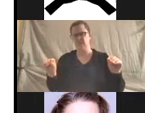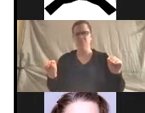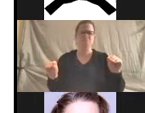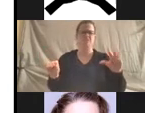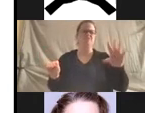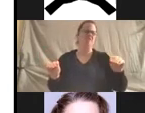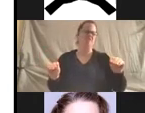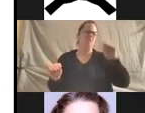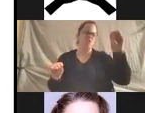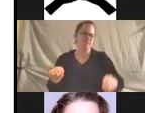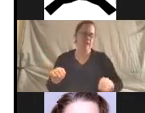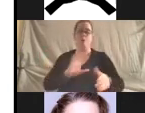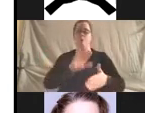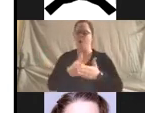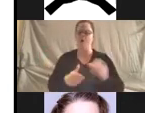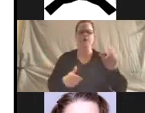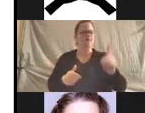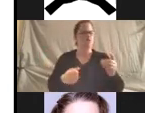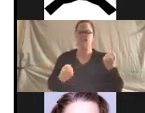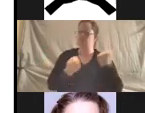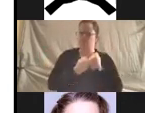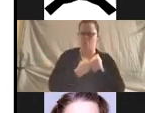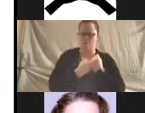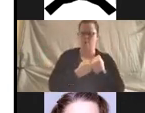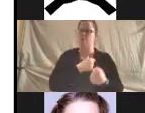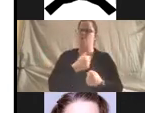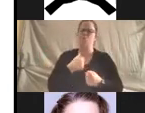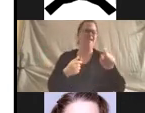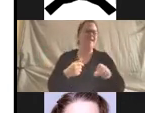We had all the Democrats in support and we just needed one Republican